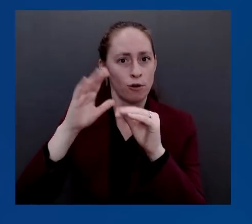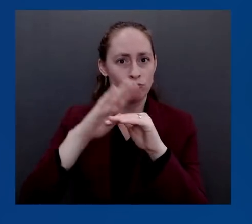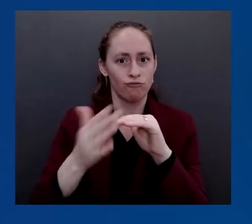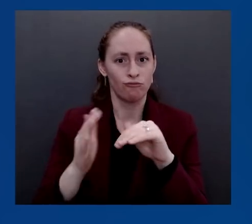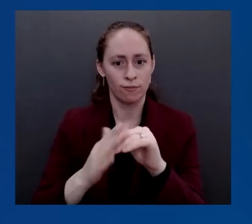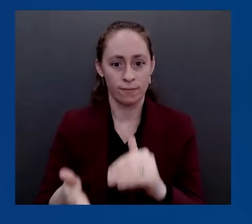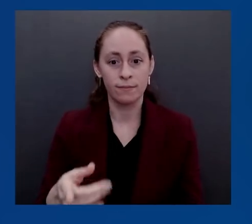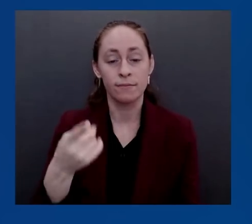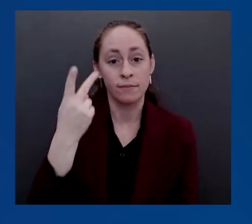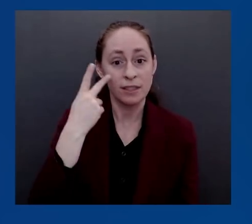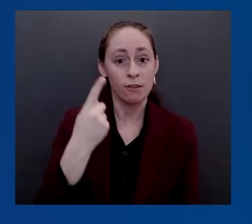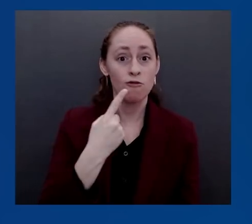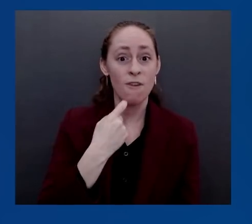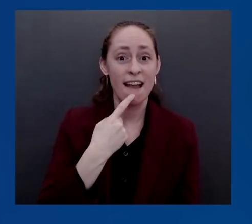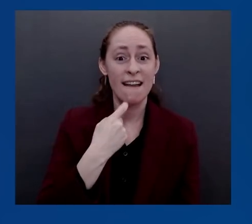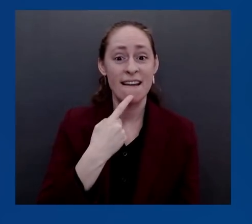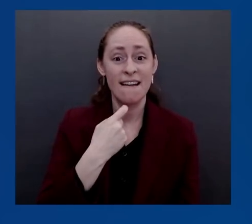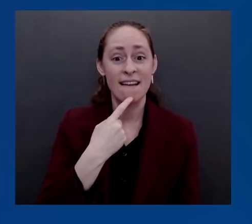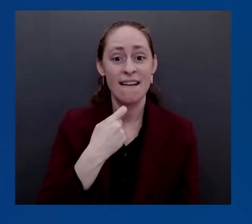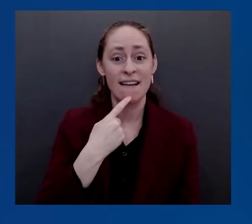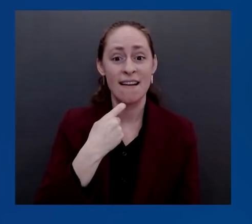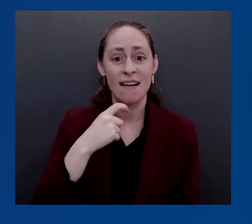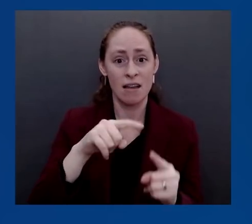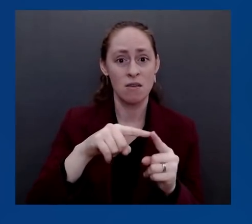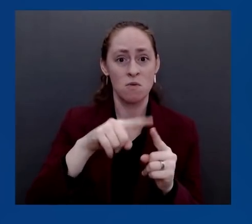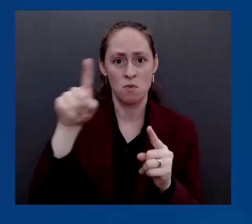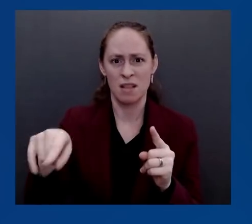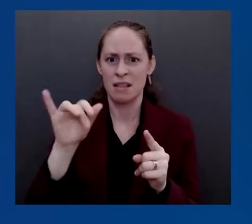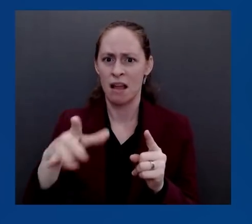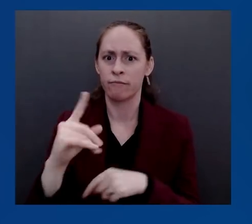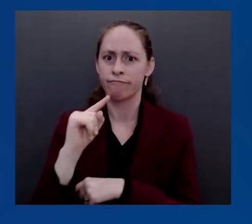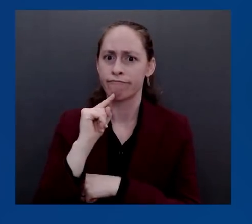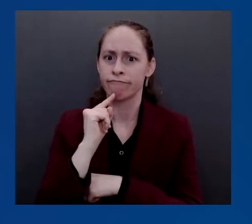And getting back to the first question that I posed in my first slide: